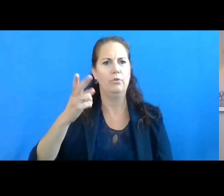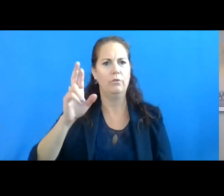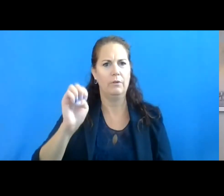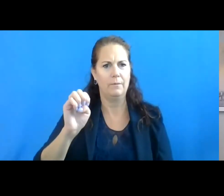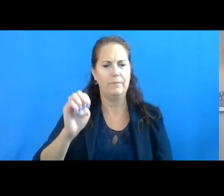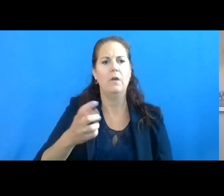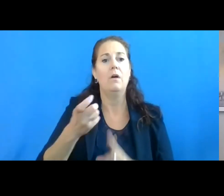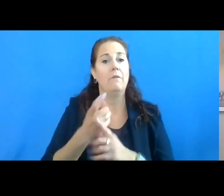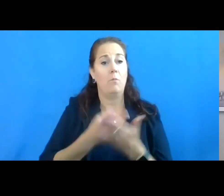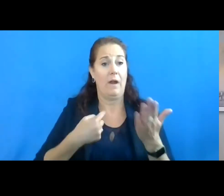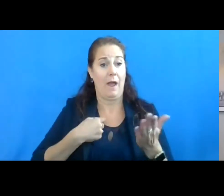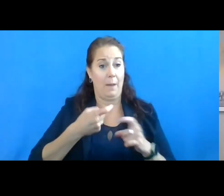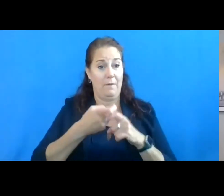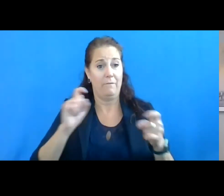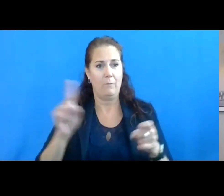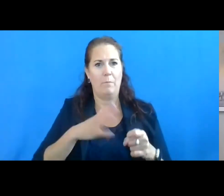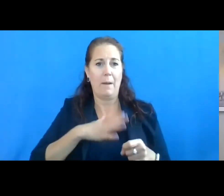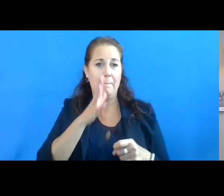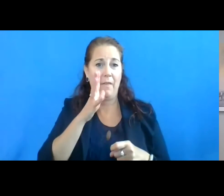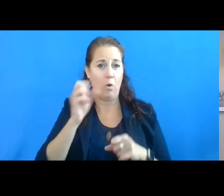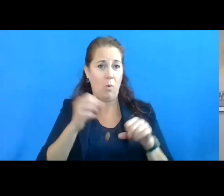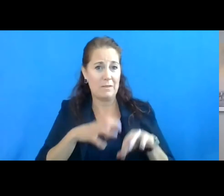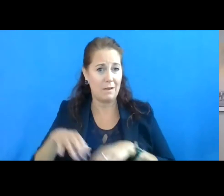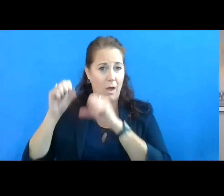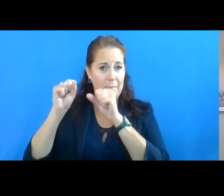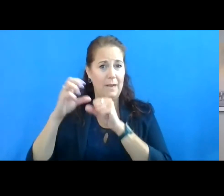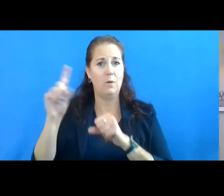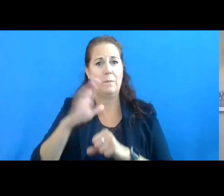From where I'm from, from where my mother was adopted and where my father's mother is